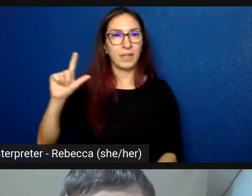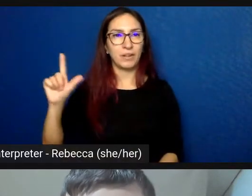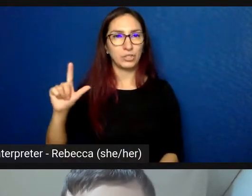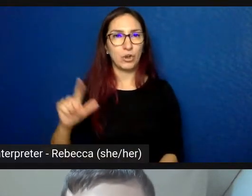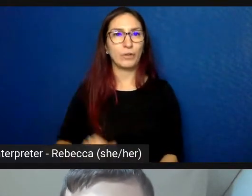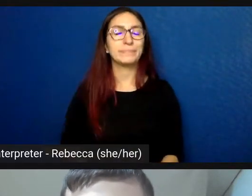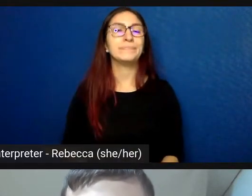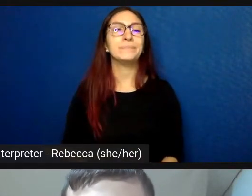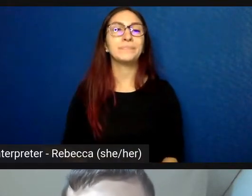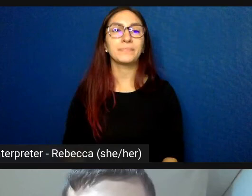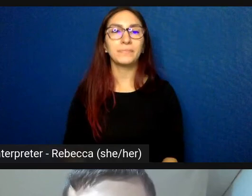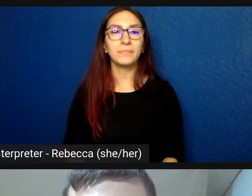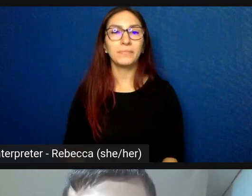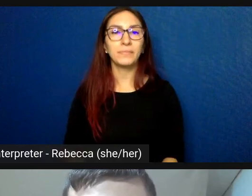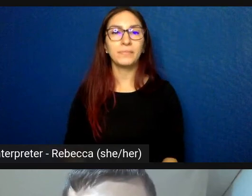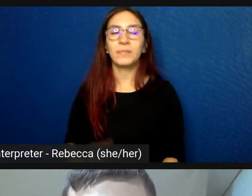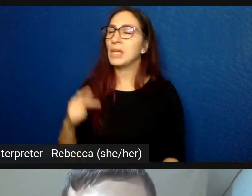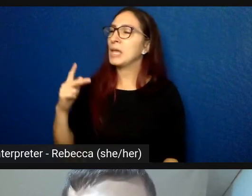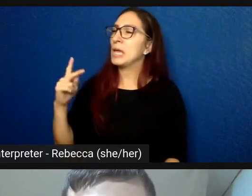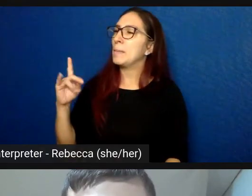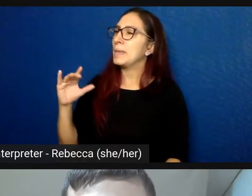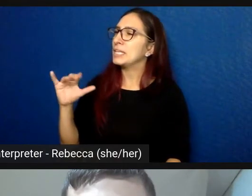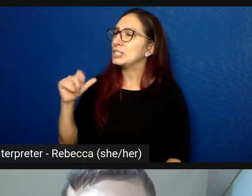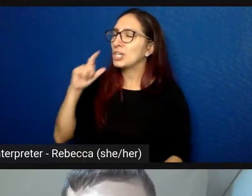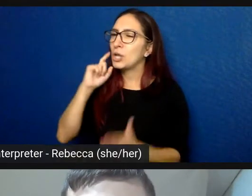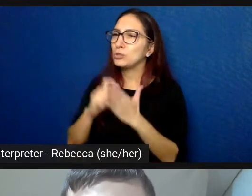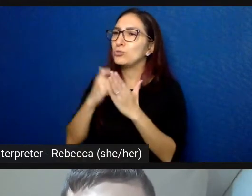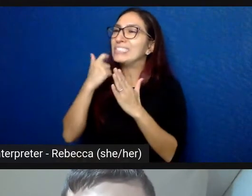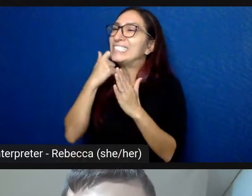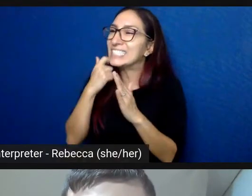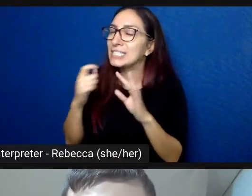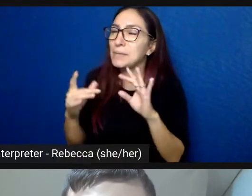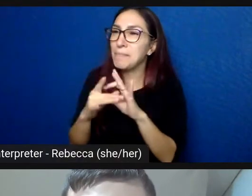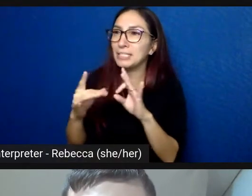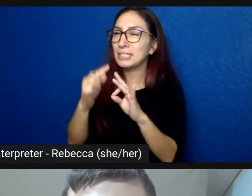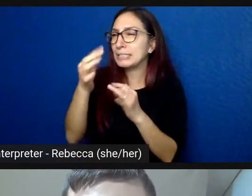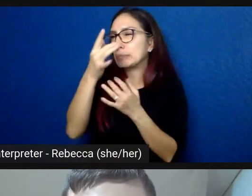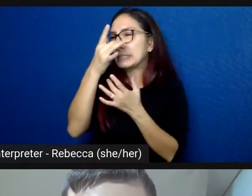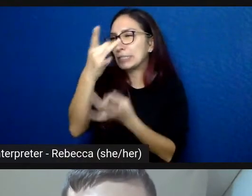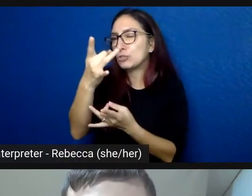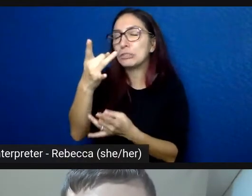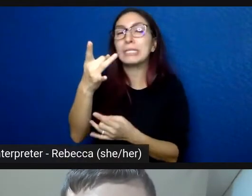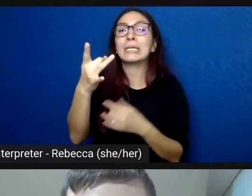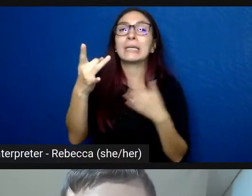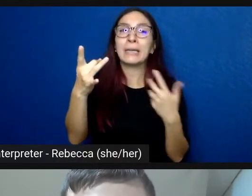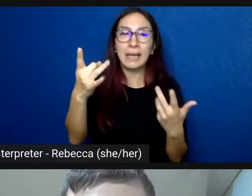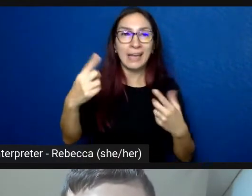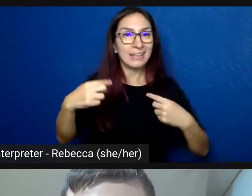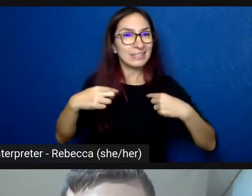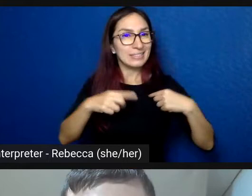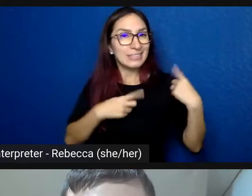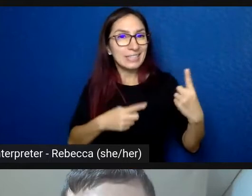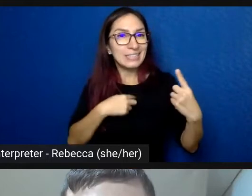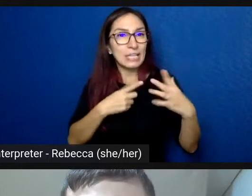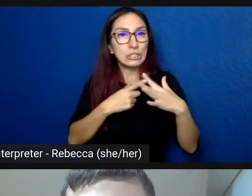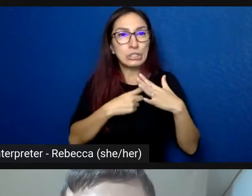Piccia, is very interesting because since I started, let's say being part